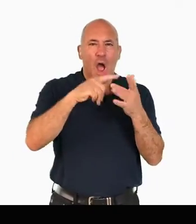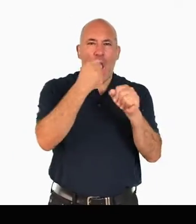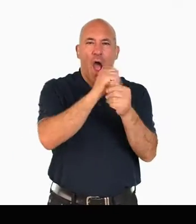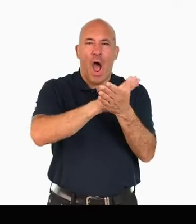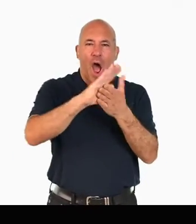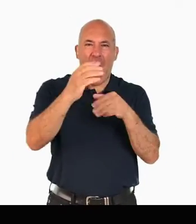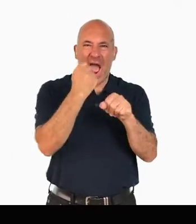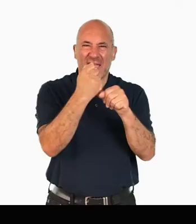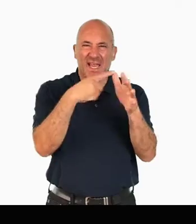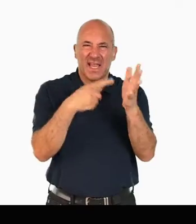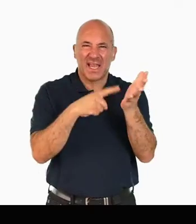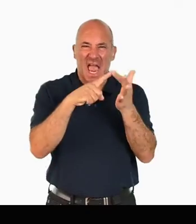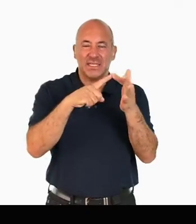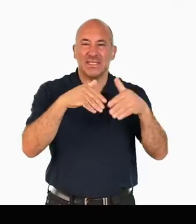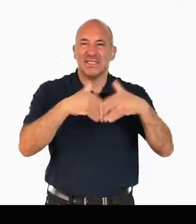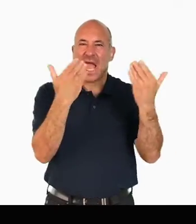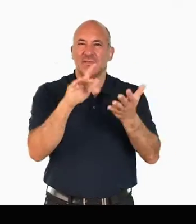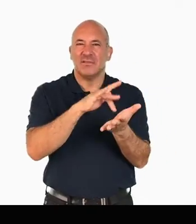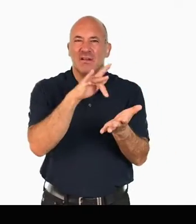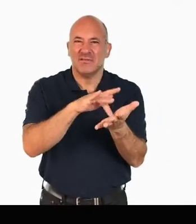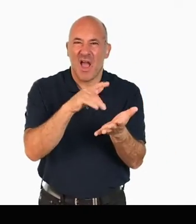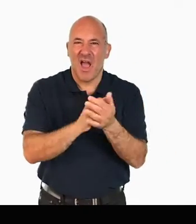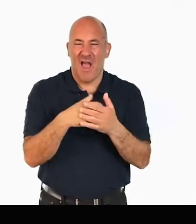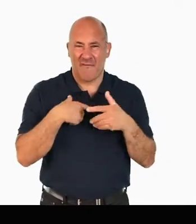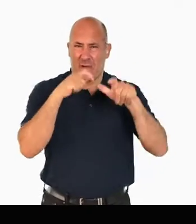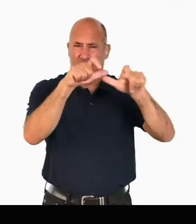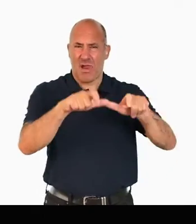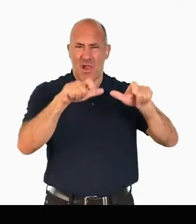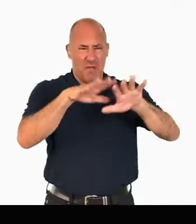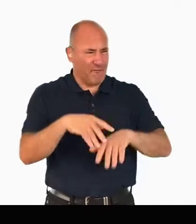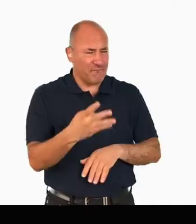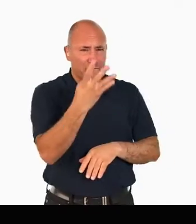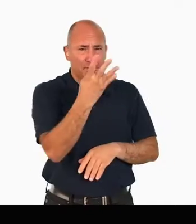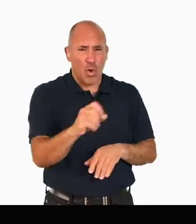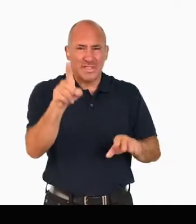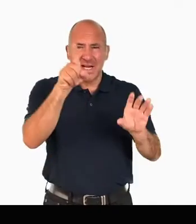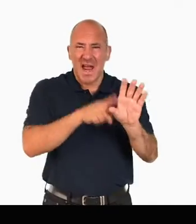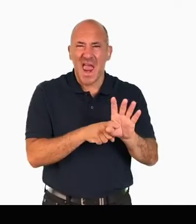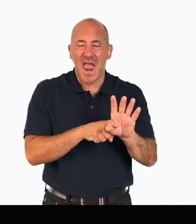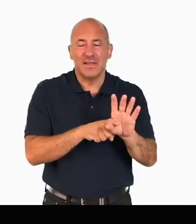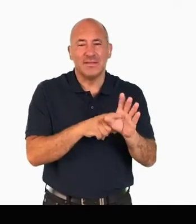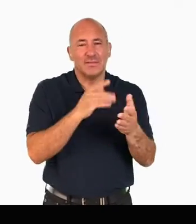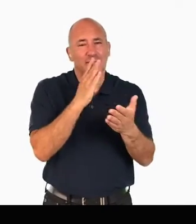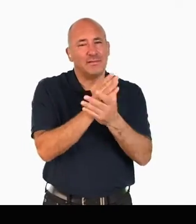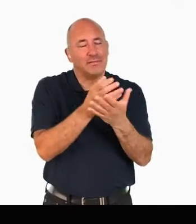It was called Highgate Day Centre, and it was there for about, I think almost, just over 40 years, and it was